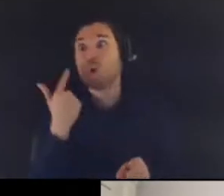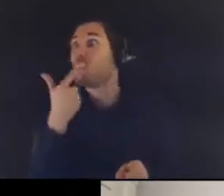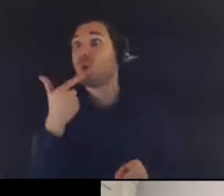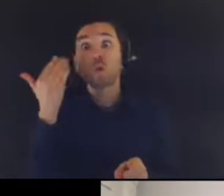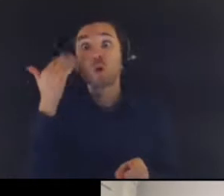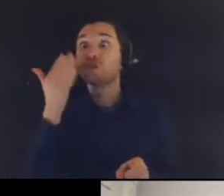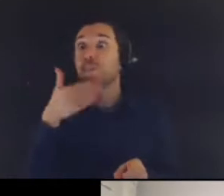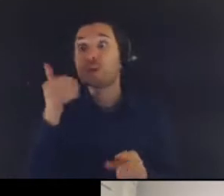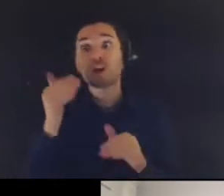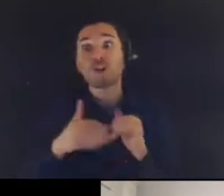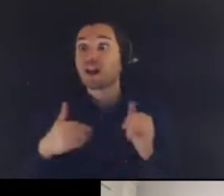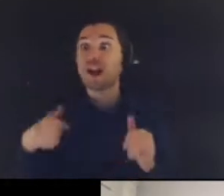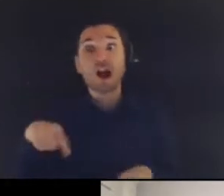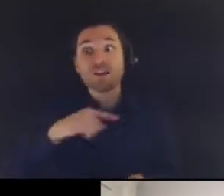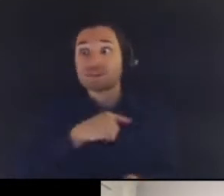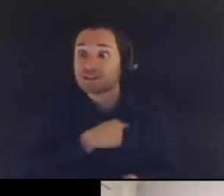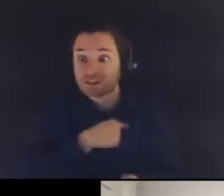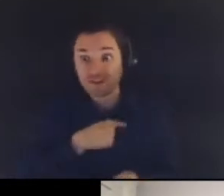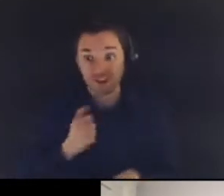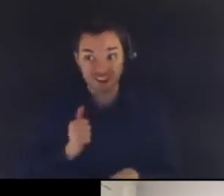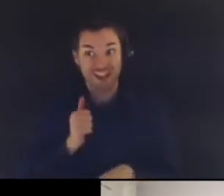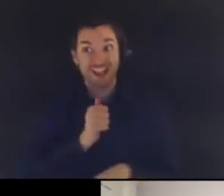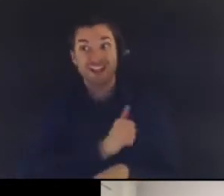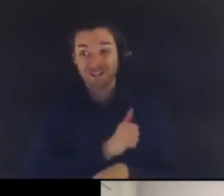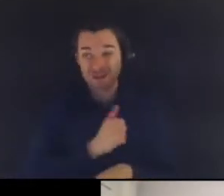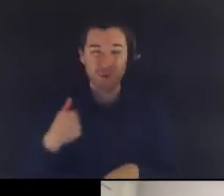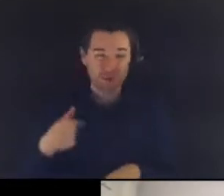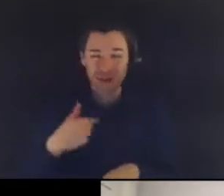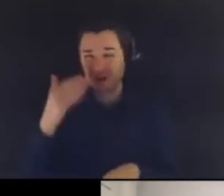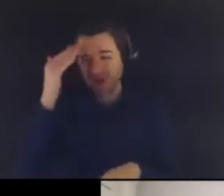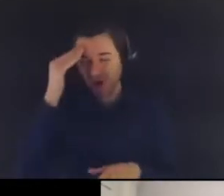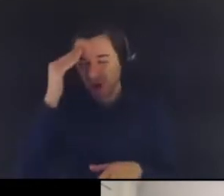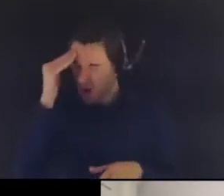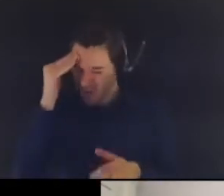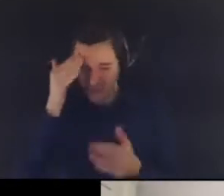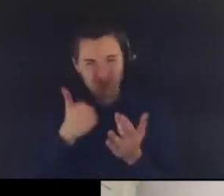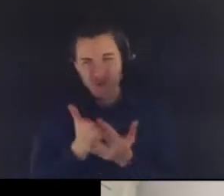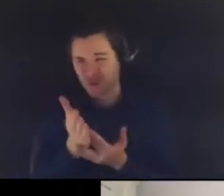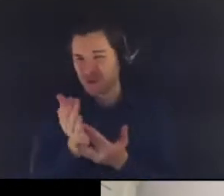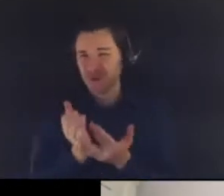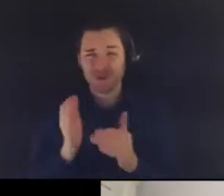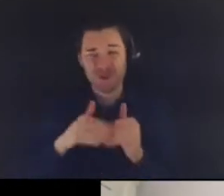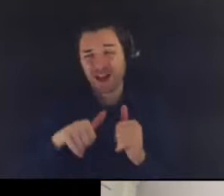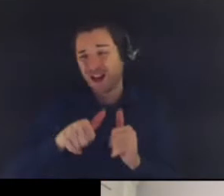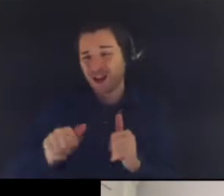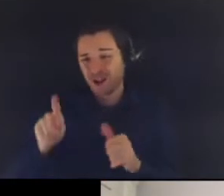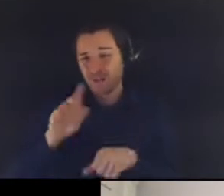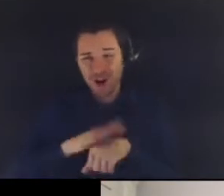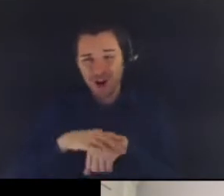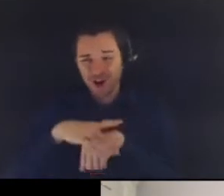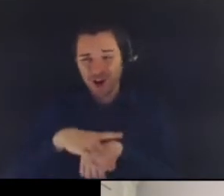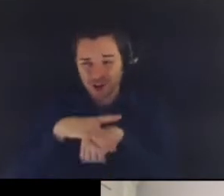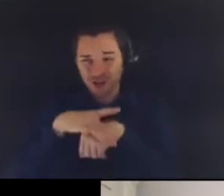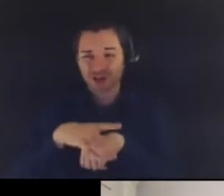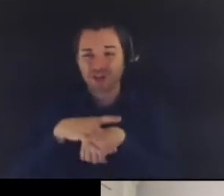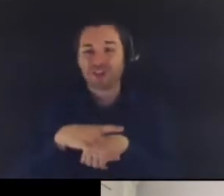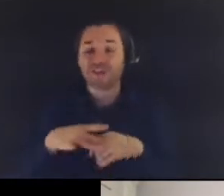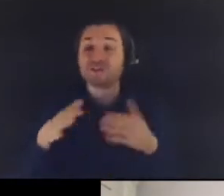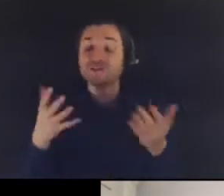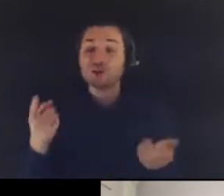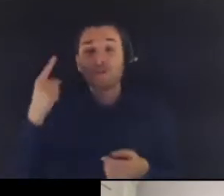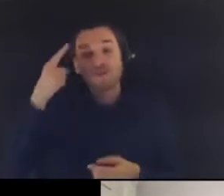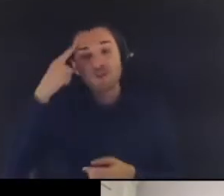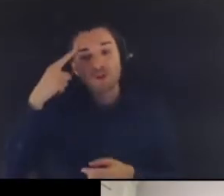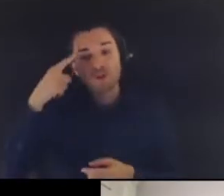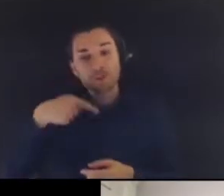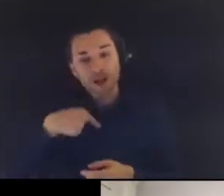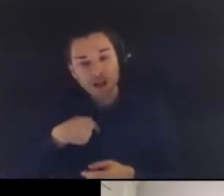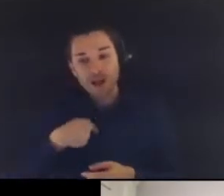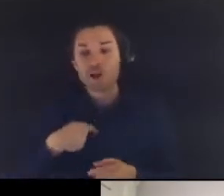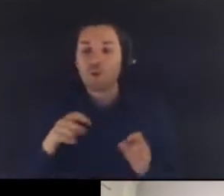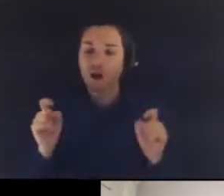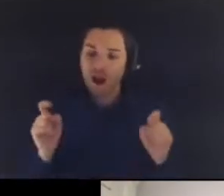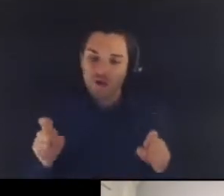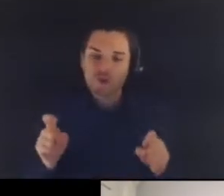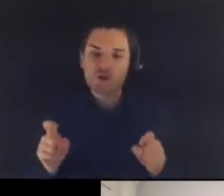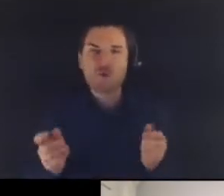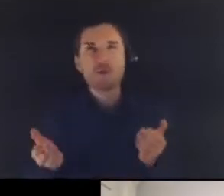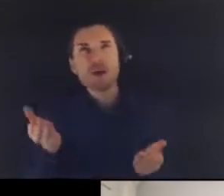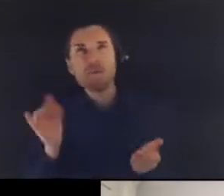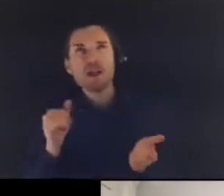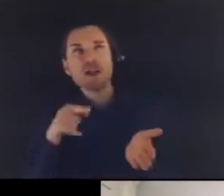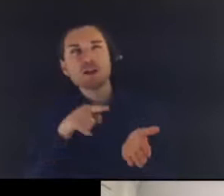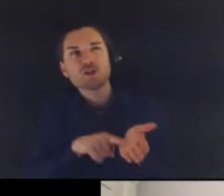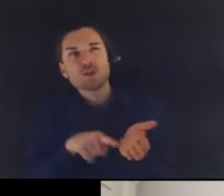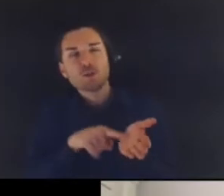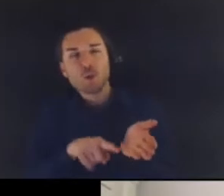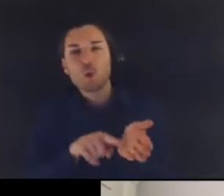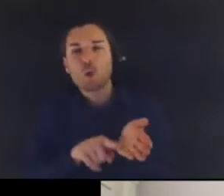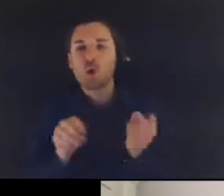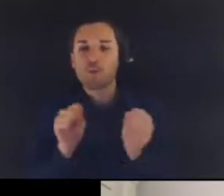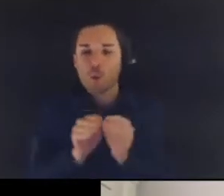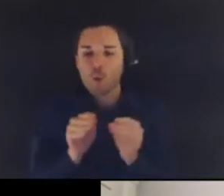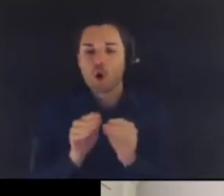than any other person on earth. For me, we will have to maybe explore more for resources